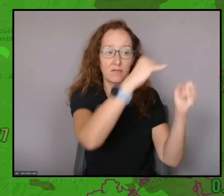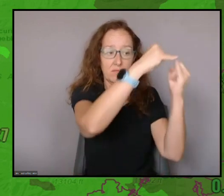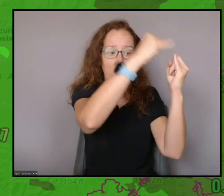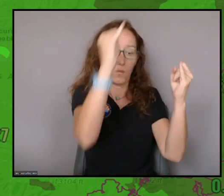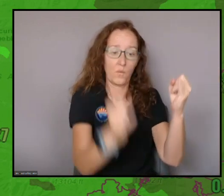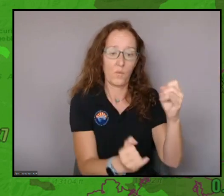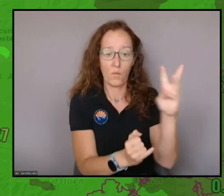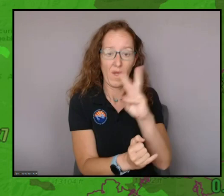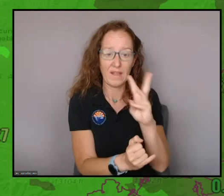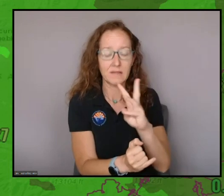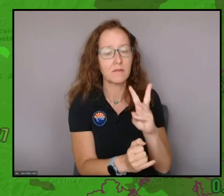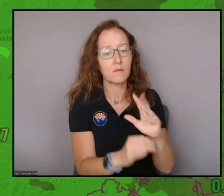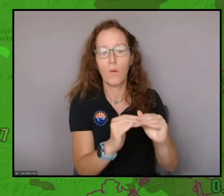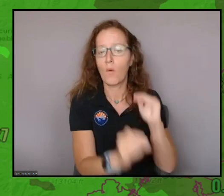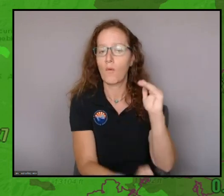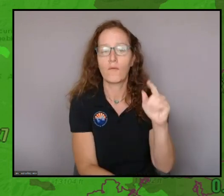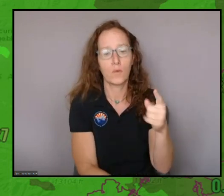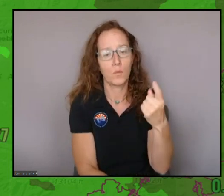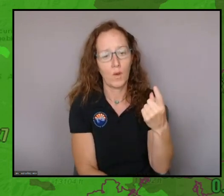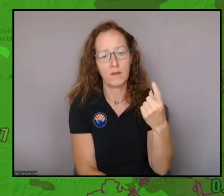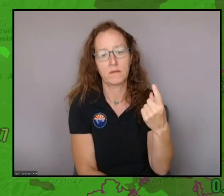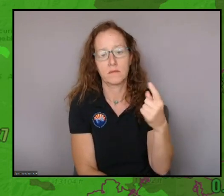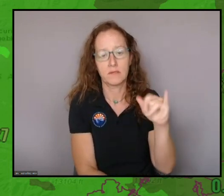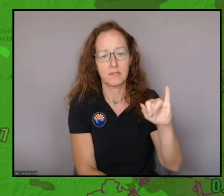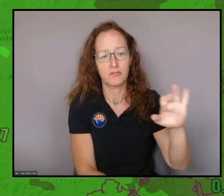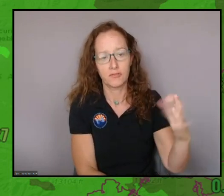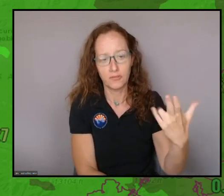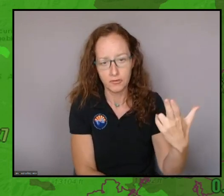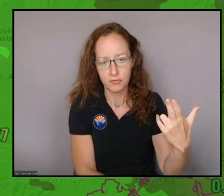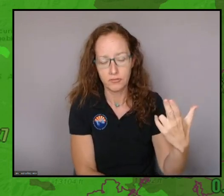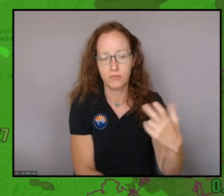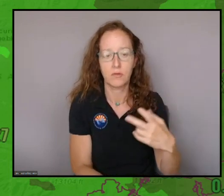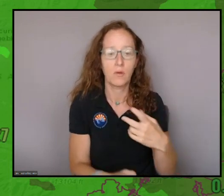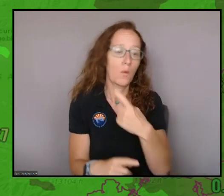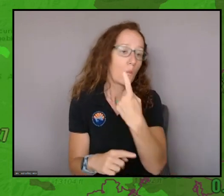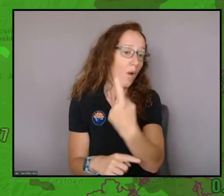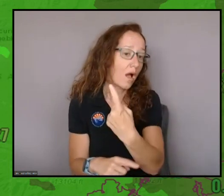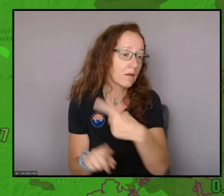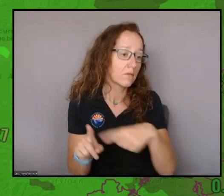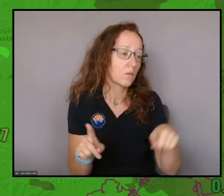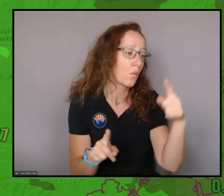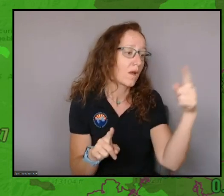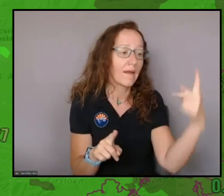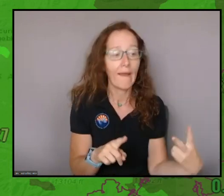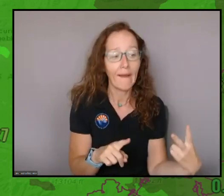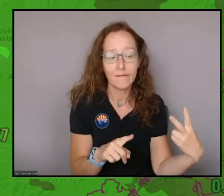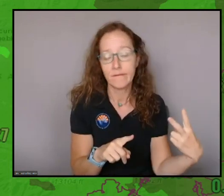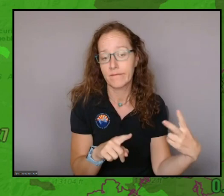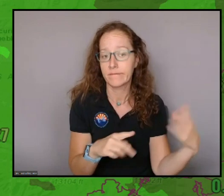of rain anywhere from an inch to an inch and a half of rain-- a little bit more. So it's been very beneficial and like I